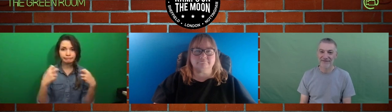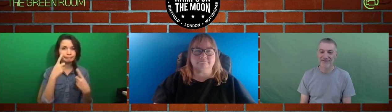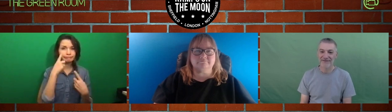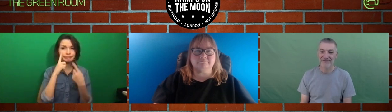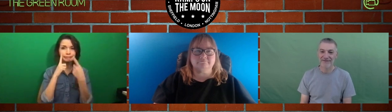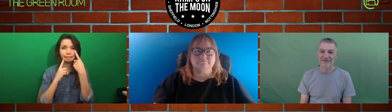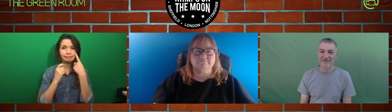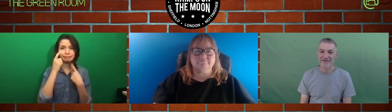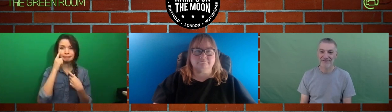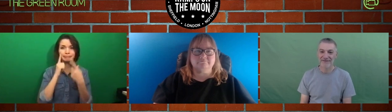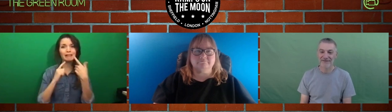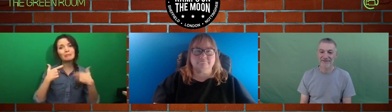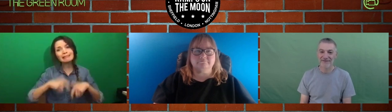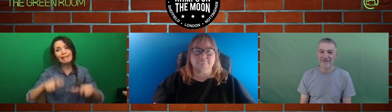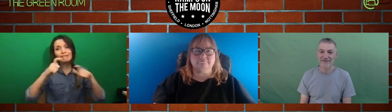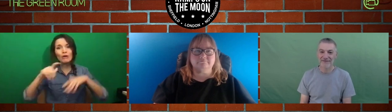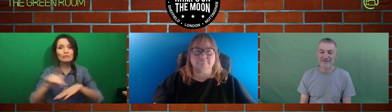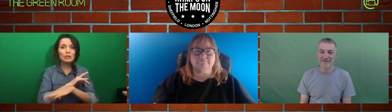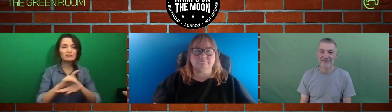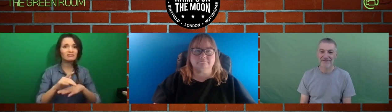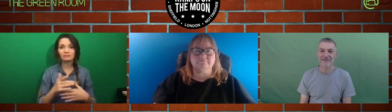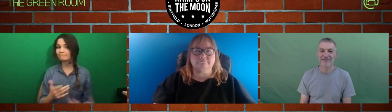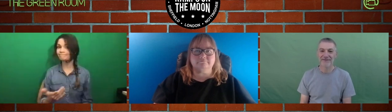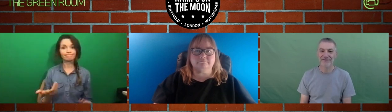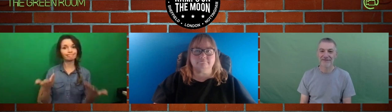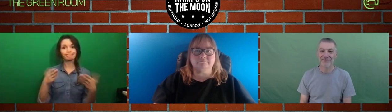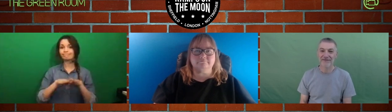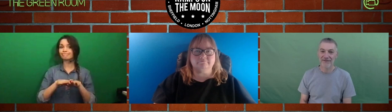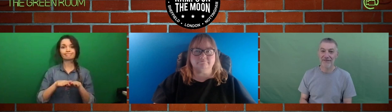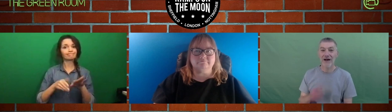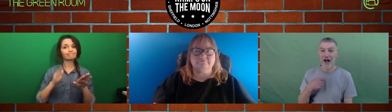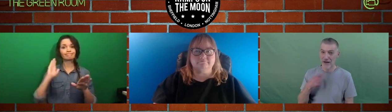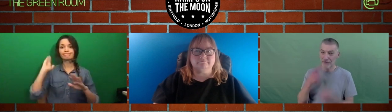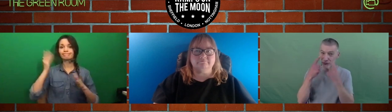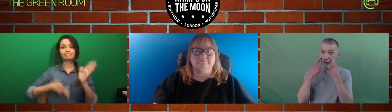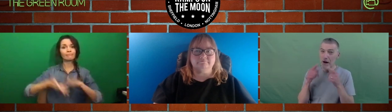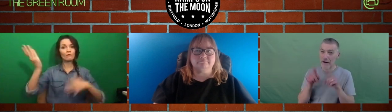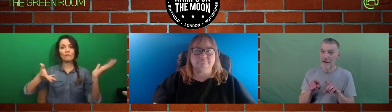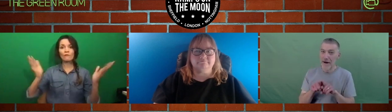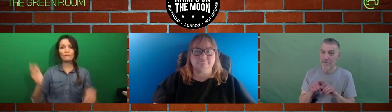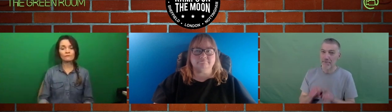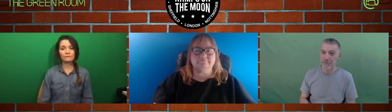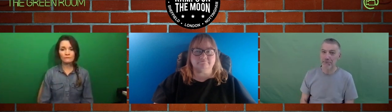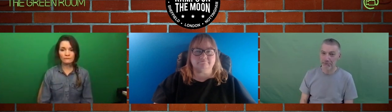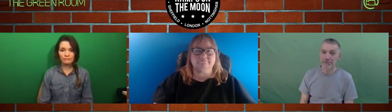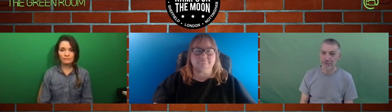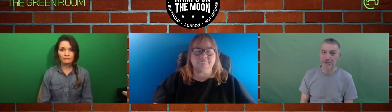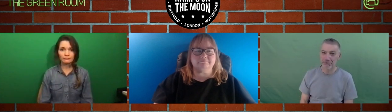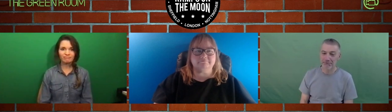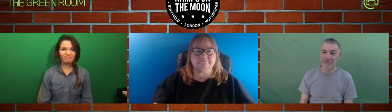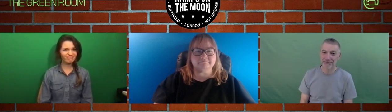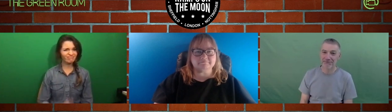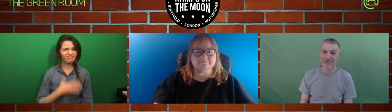to carry on with the show and we had to go home. Yeah I was crying as well. CLE: Wasn't it. Really emotional.